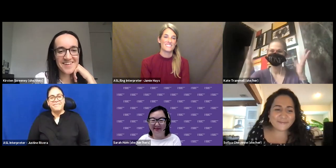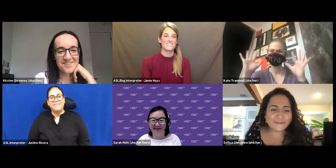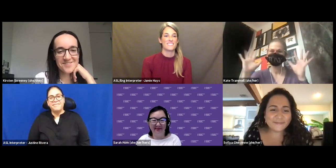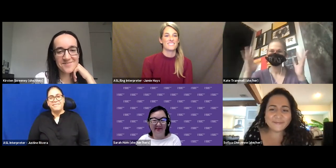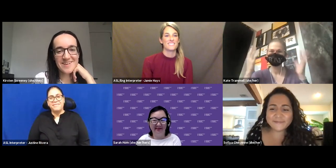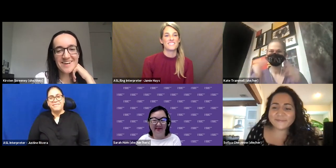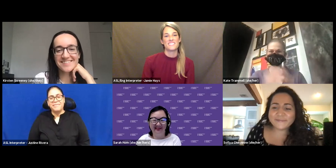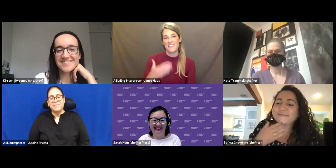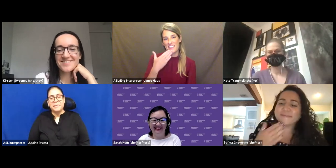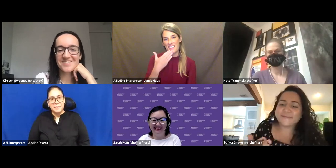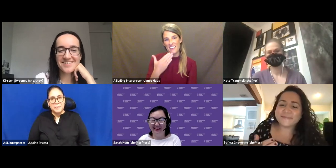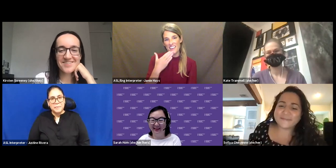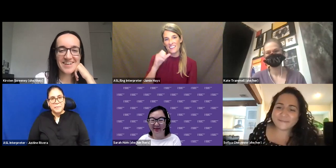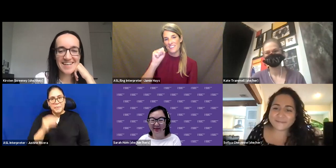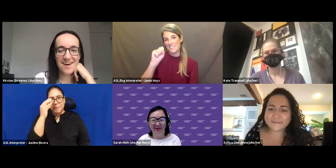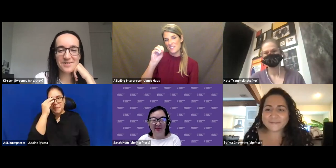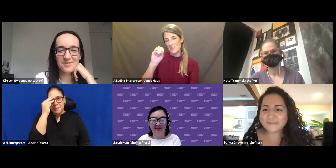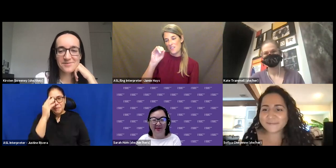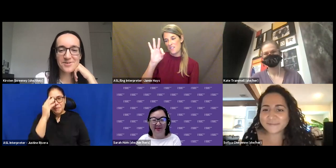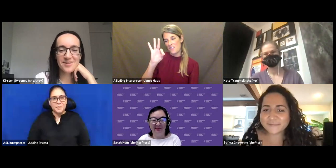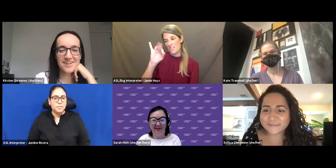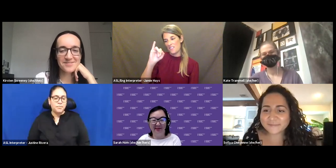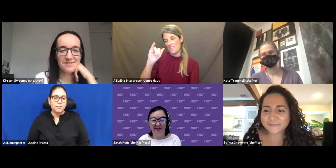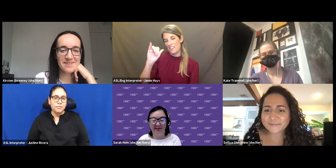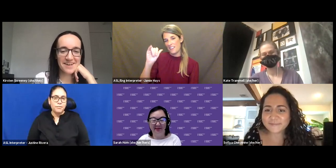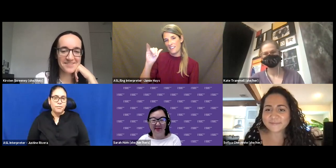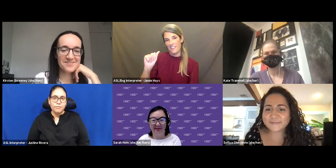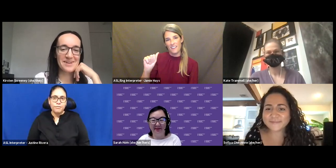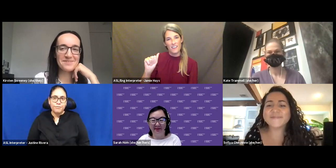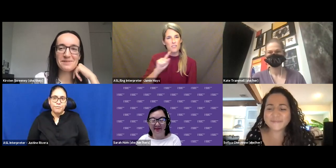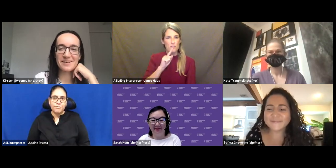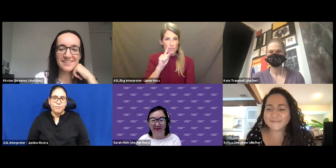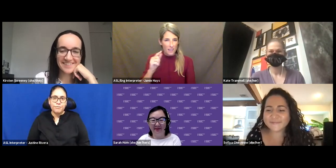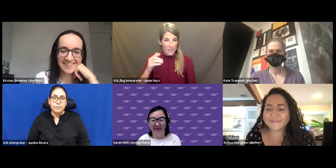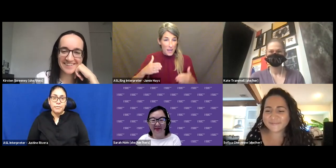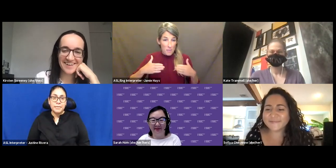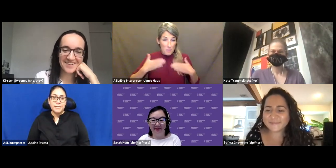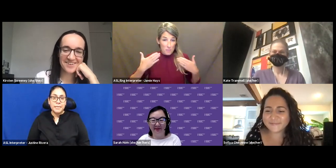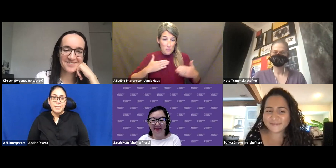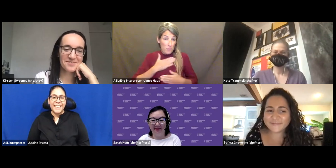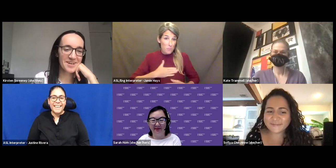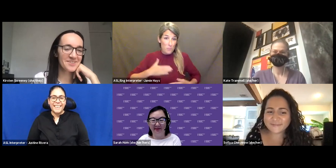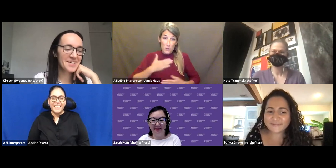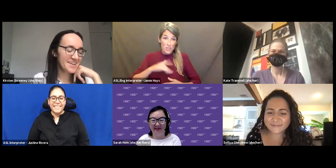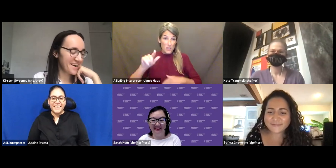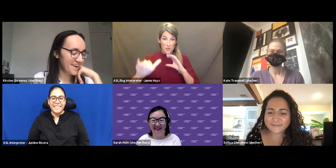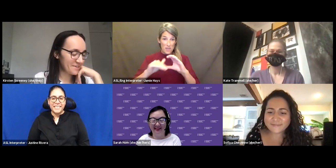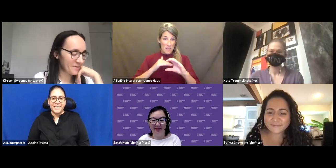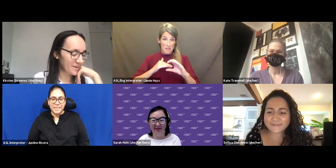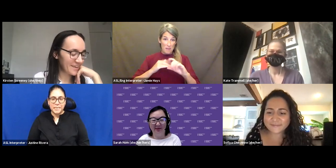Kirsten Sweeney: Thank you, Sofiya. It's great to have you. So glad you sent me that random email a year or so ago. All